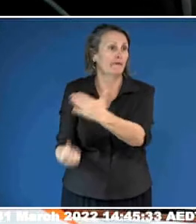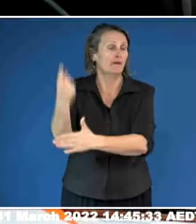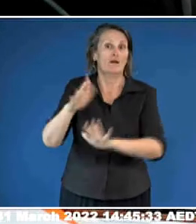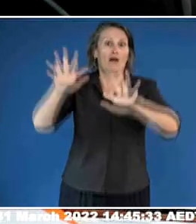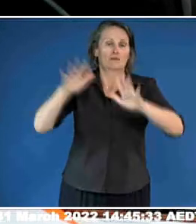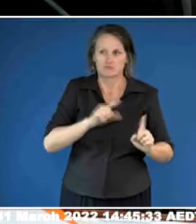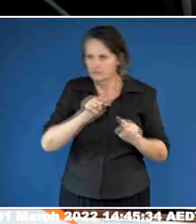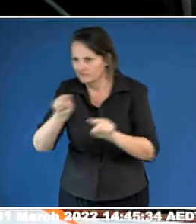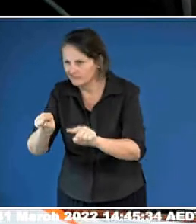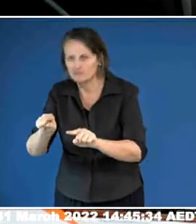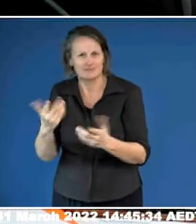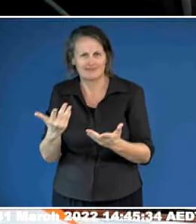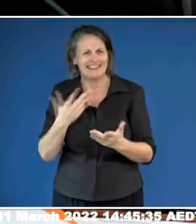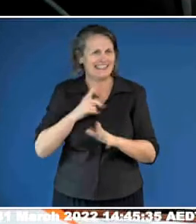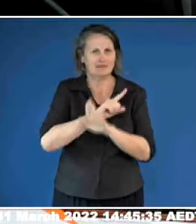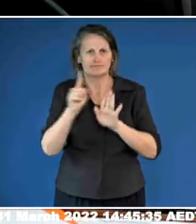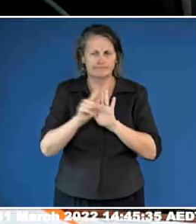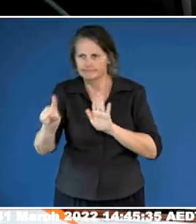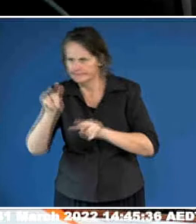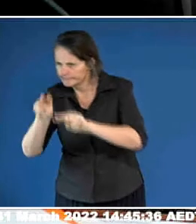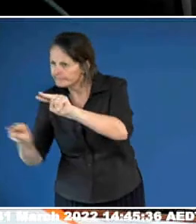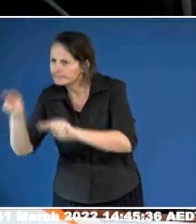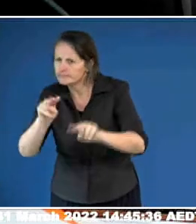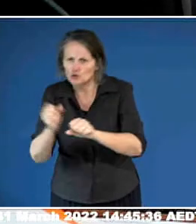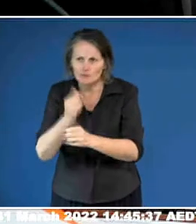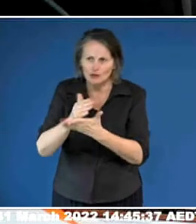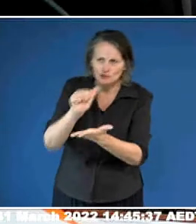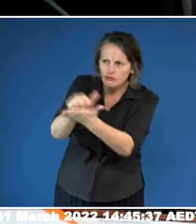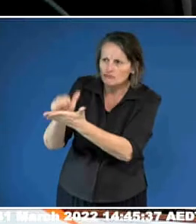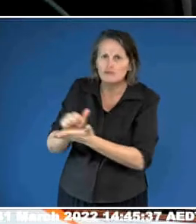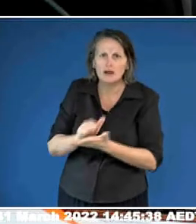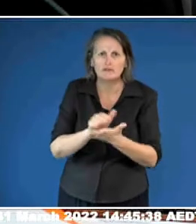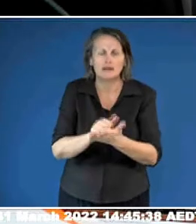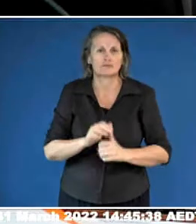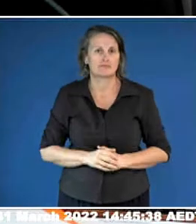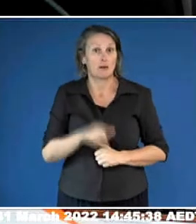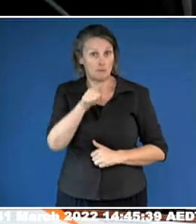but you would like to see the principles of OPCAT apply in Australia, but